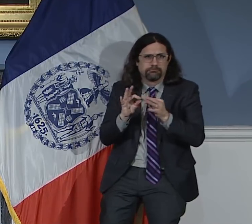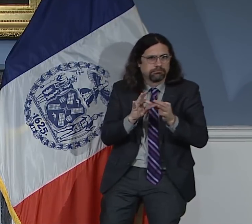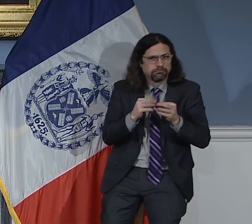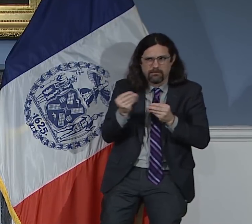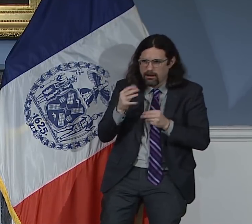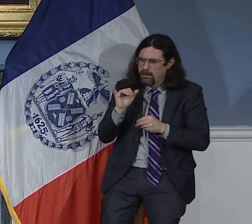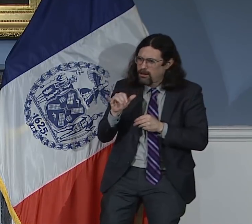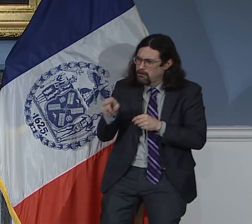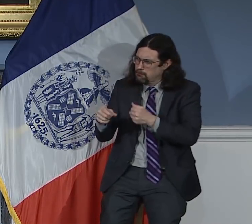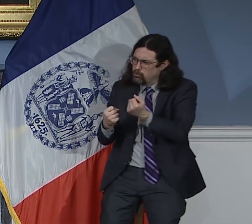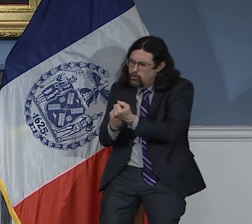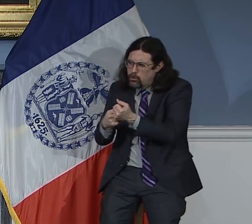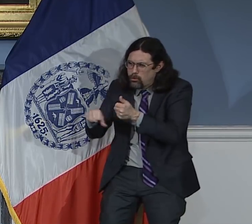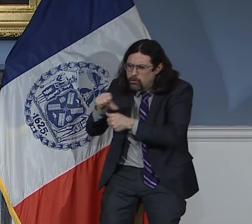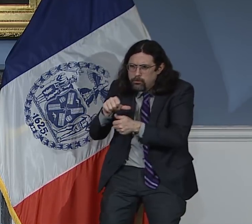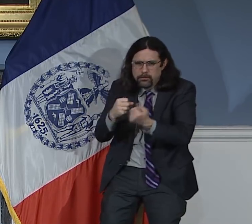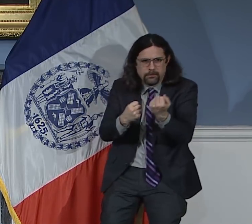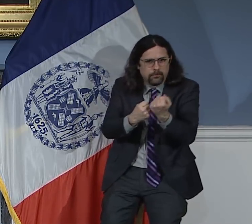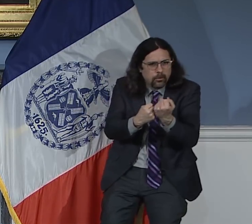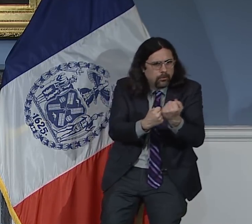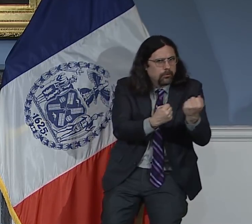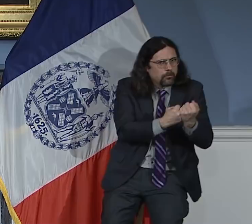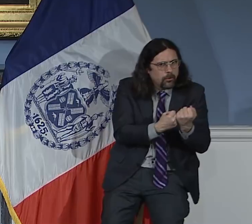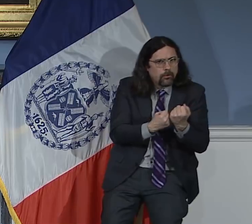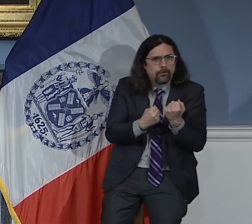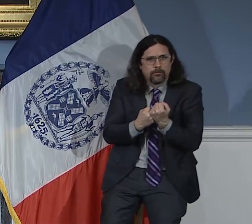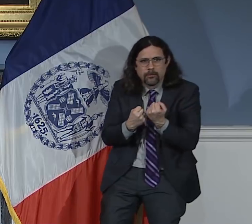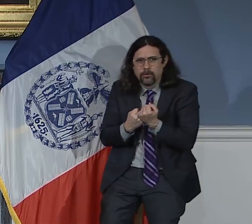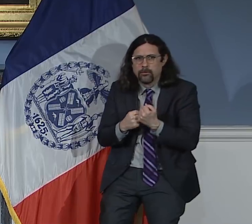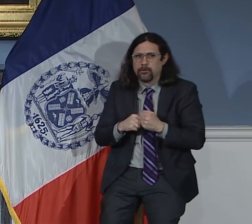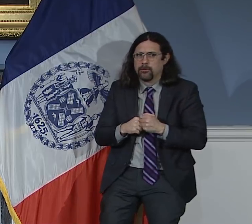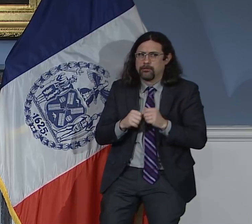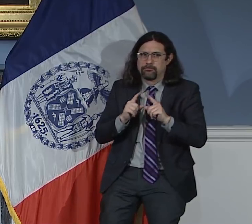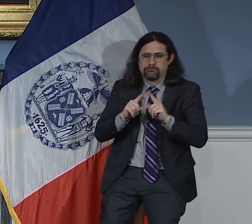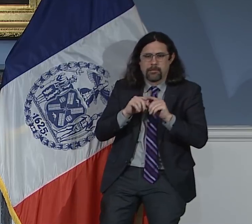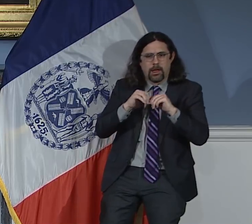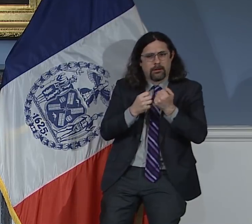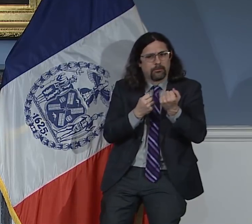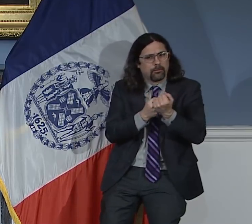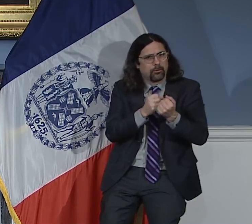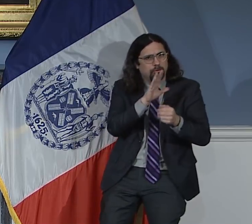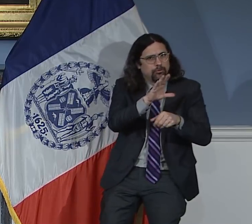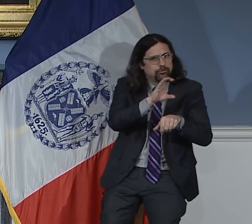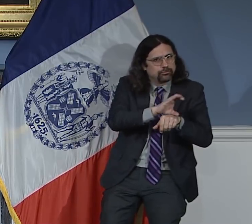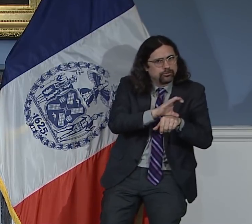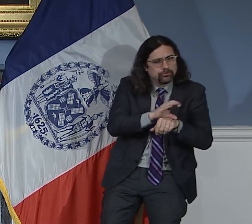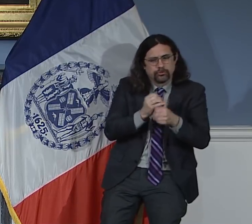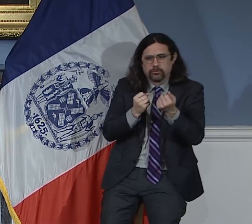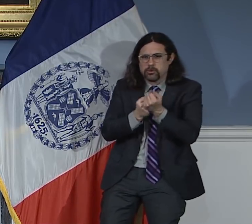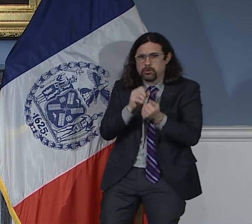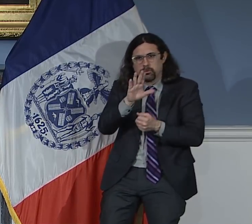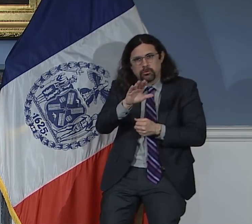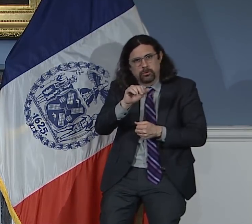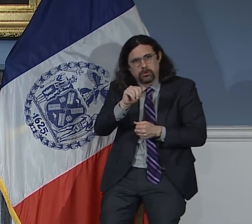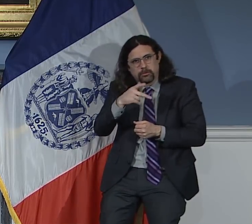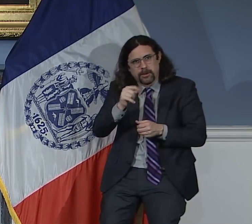HELPING EACH OTHER OUT. I'VE CALLED ON NEW YORKERS TO HELP THE PEOPLE IN YOUR LIVES, YOUR NEIGHBORS, THOE SYOU WSORHIP